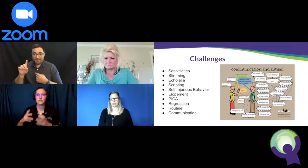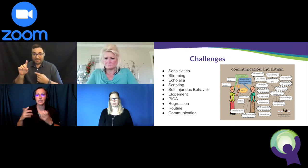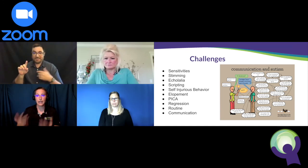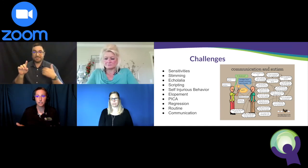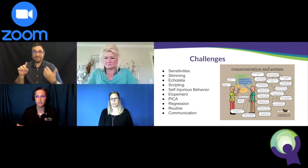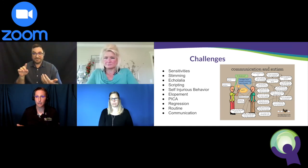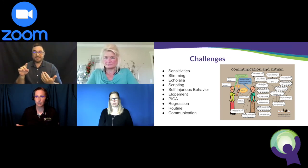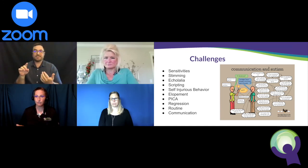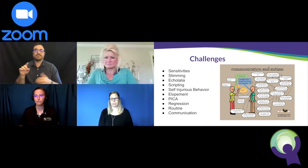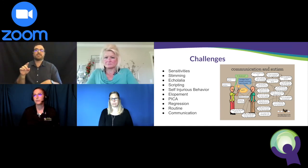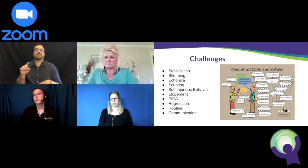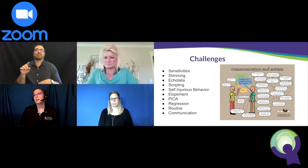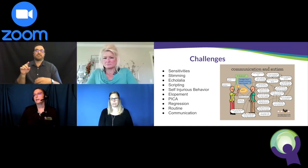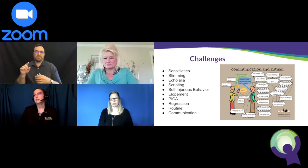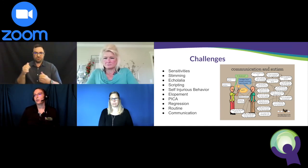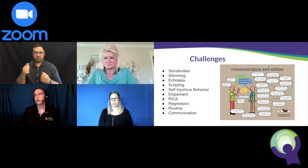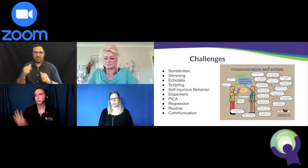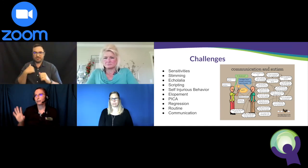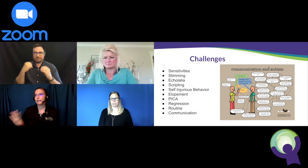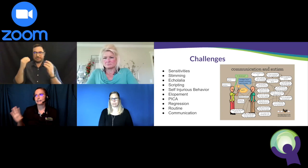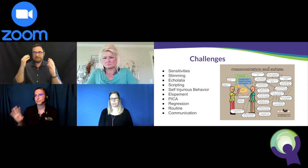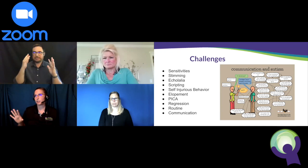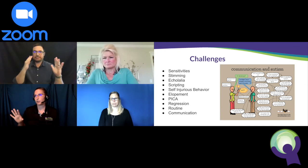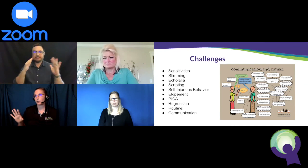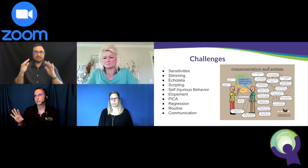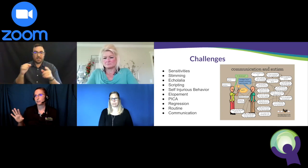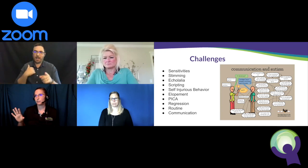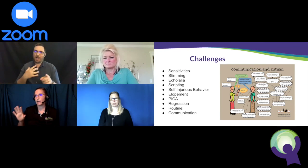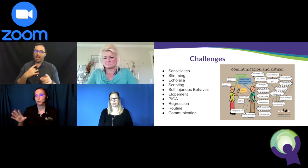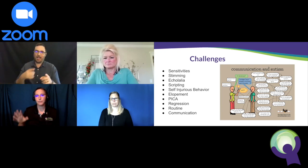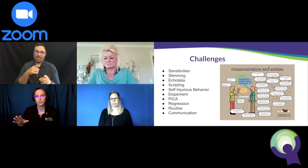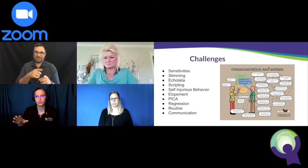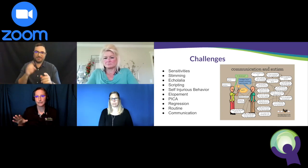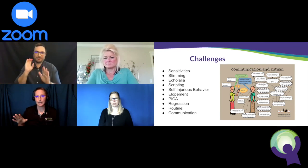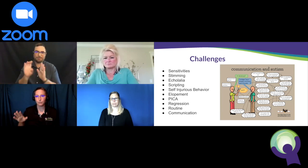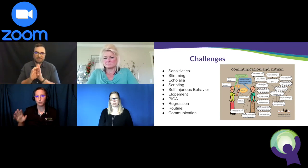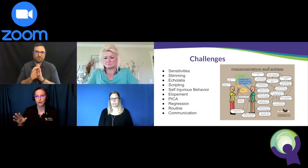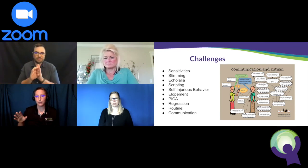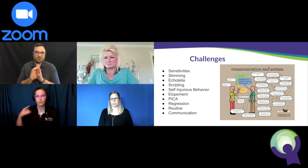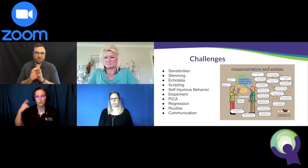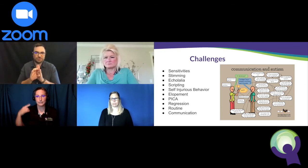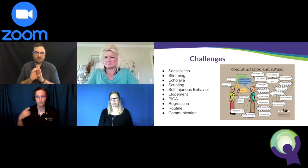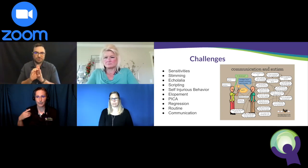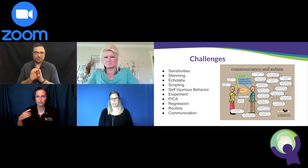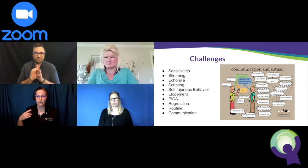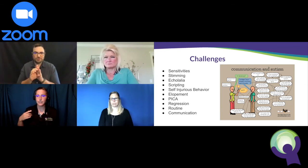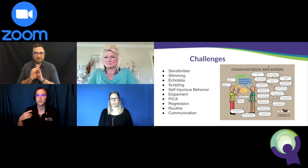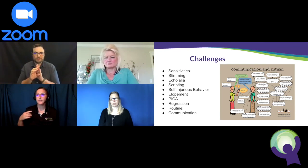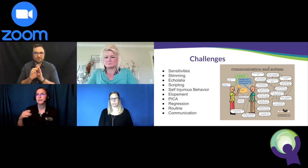conscious of, and so I really like this picture to help people understand where that person's mind might be.